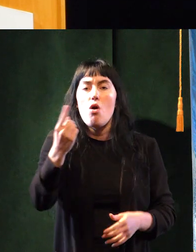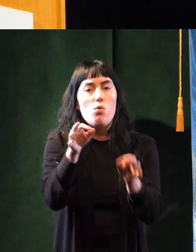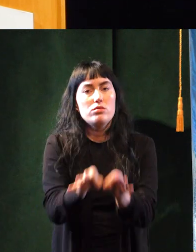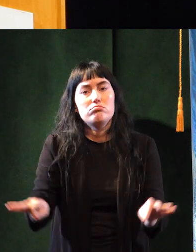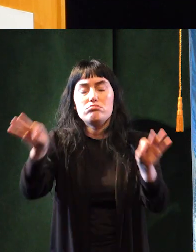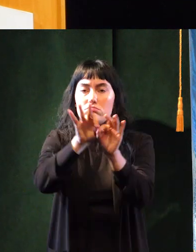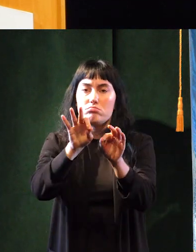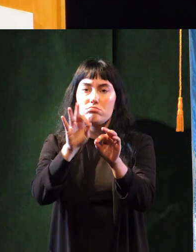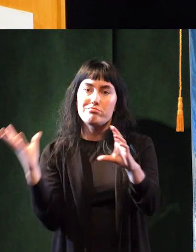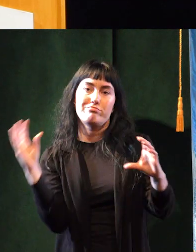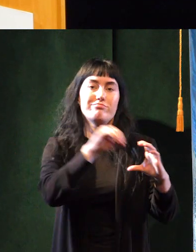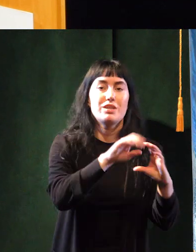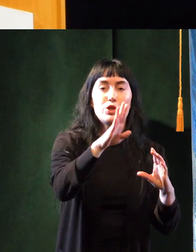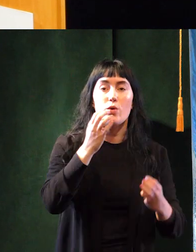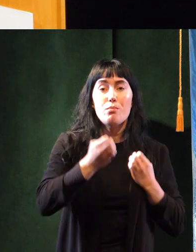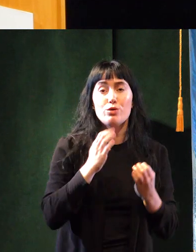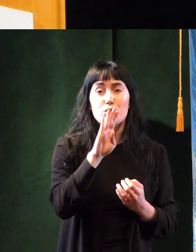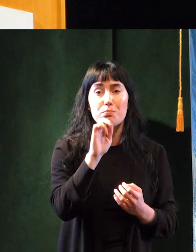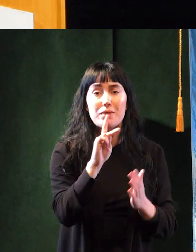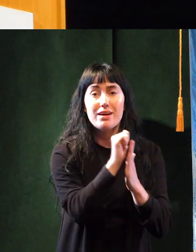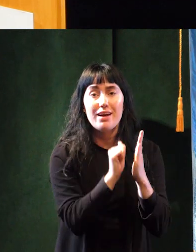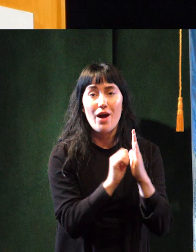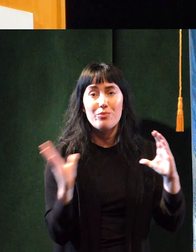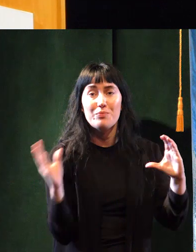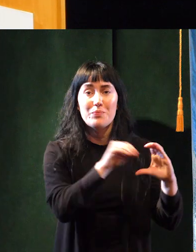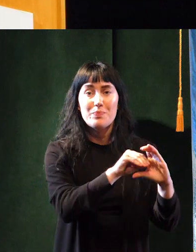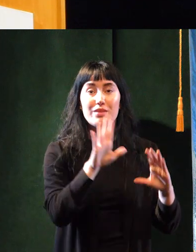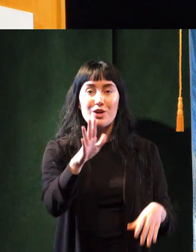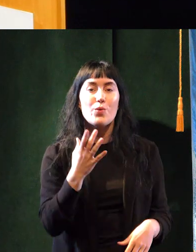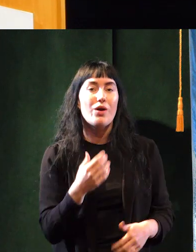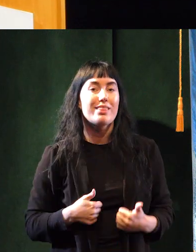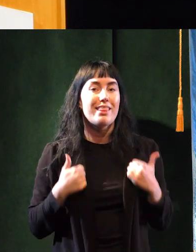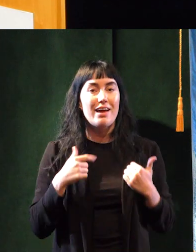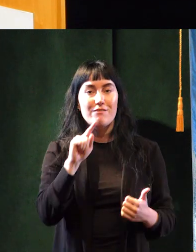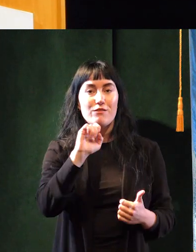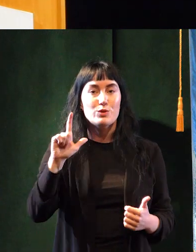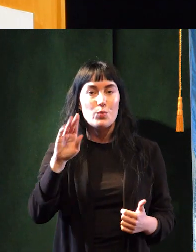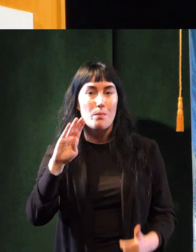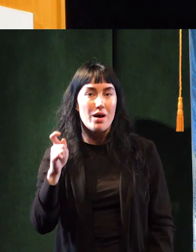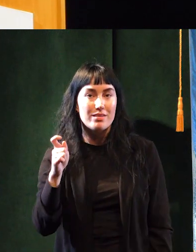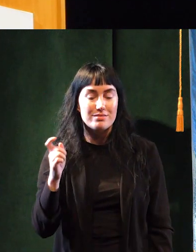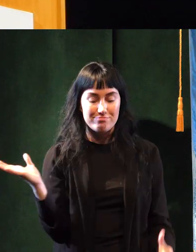significant deposit in your emotional bank account your life's toolbox the